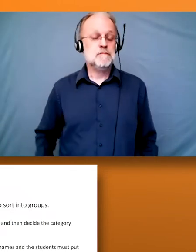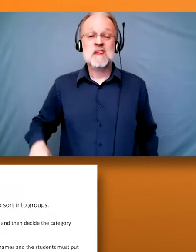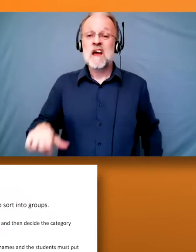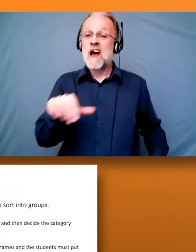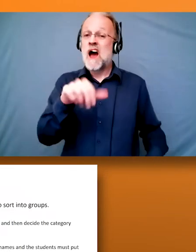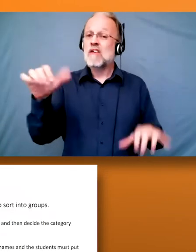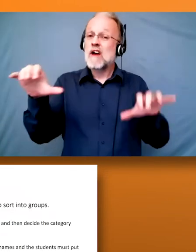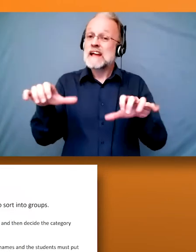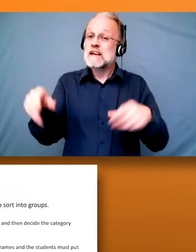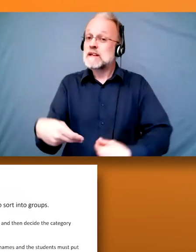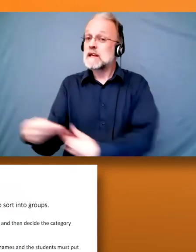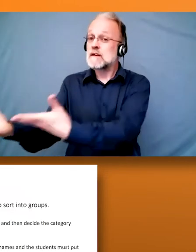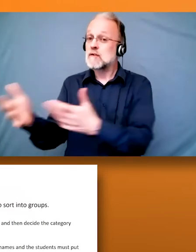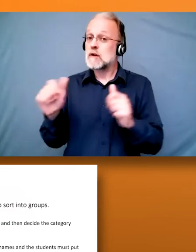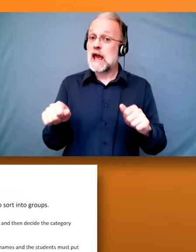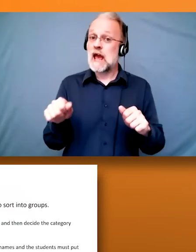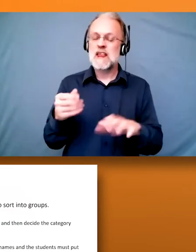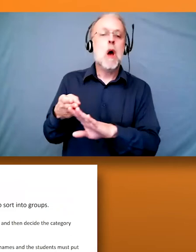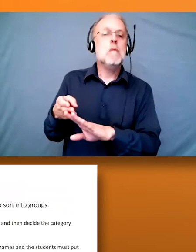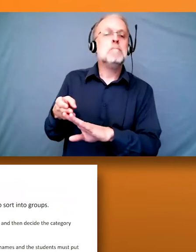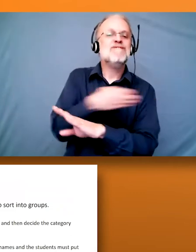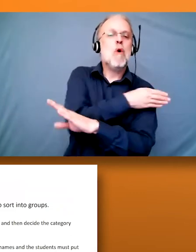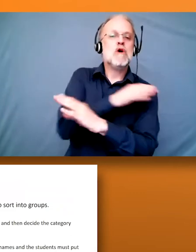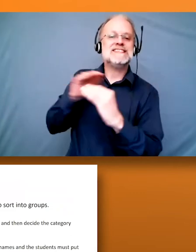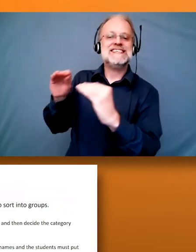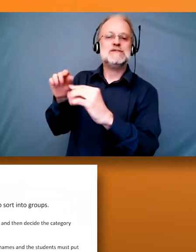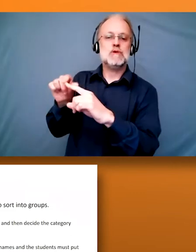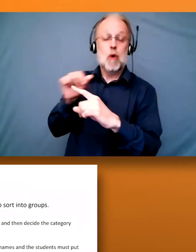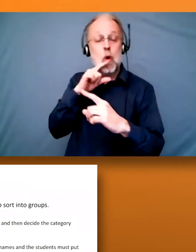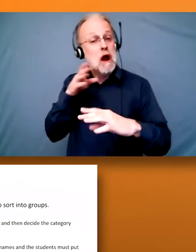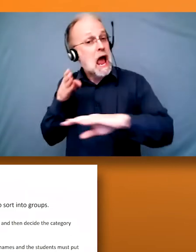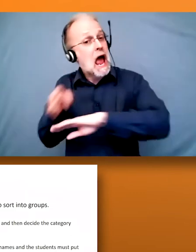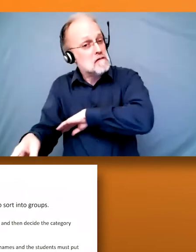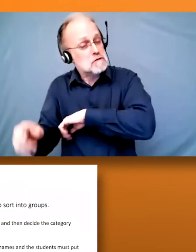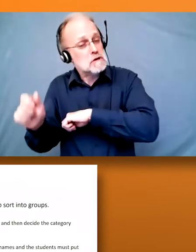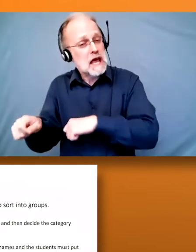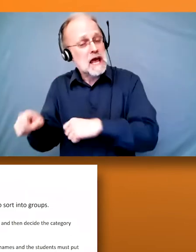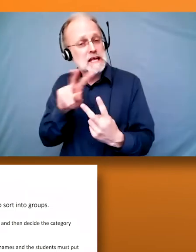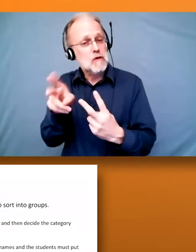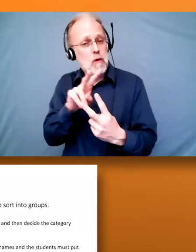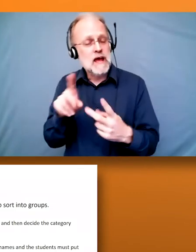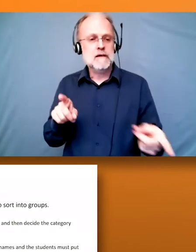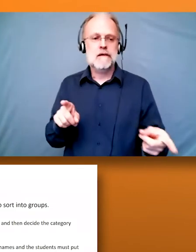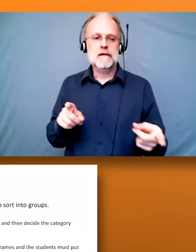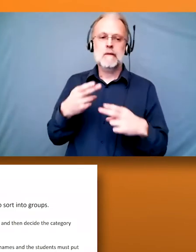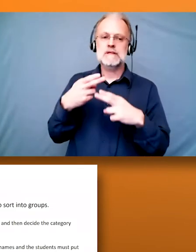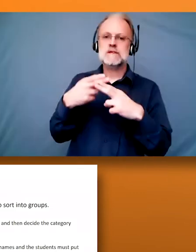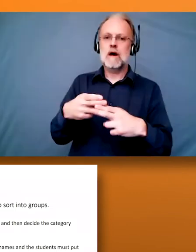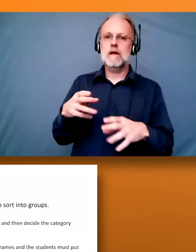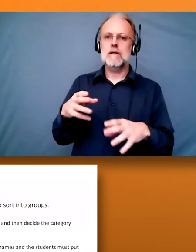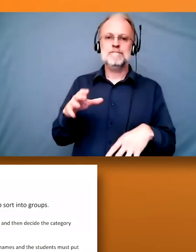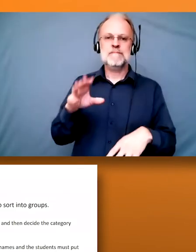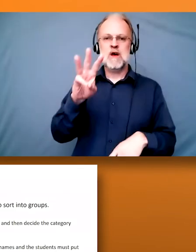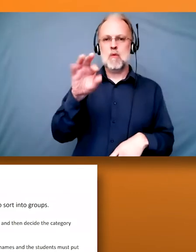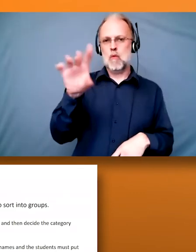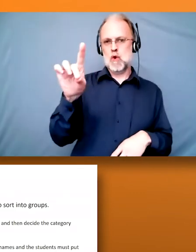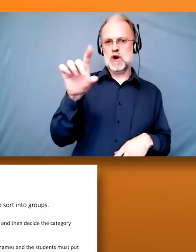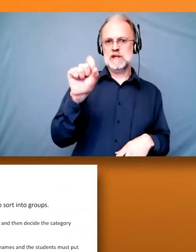Another thing that you can do, and this can be before you teach words or after you teach them, either way, is these open word sorts,